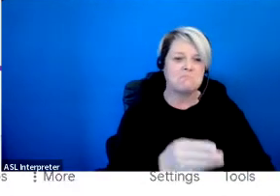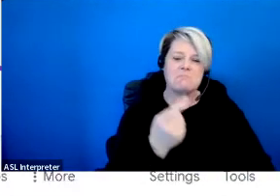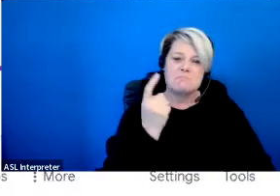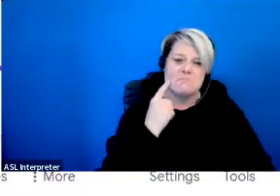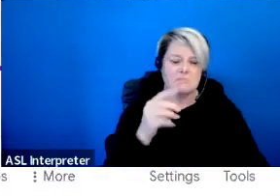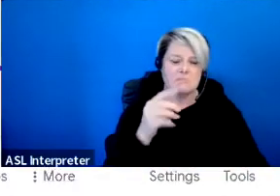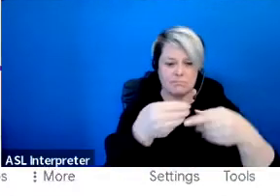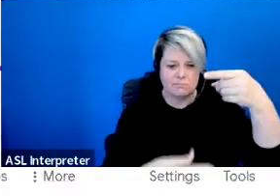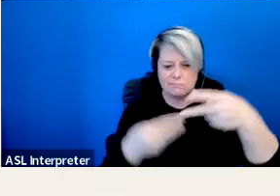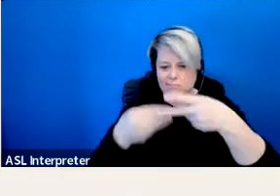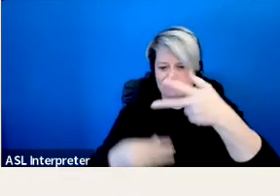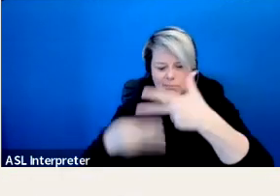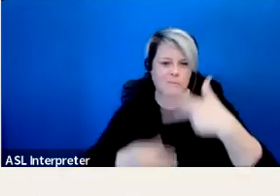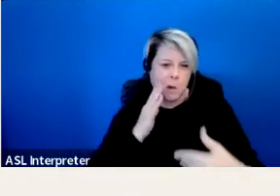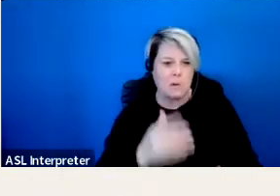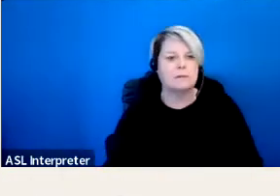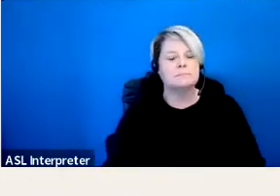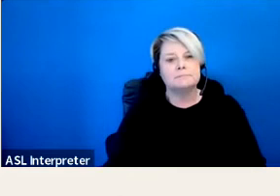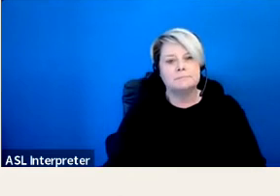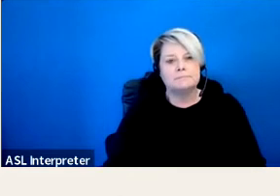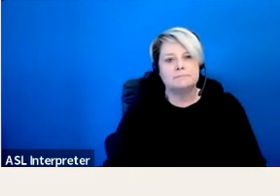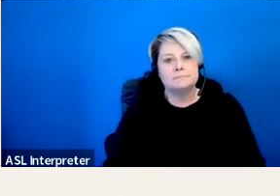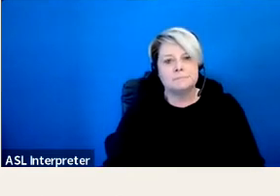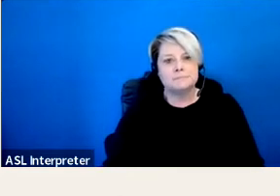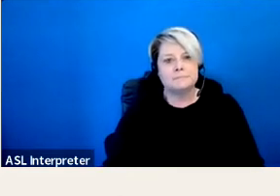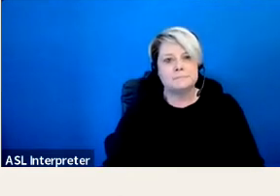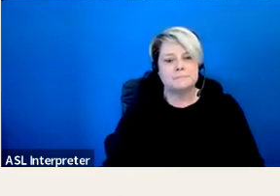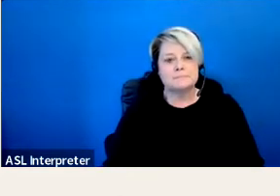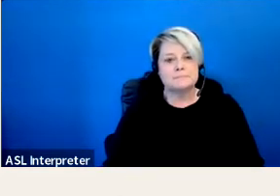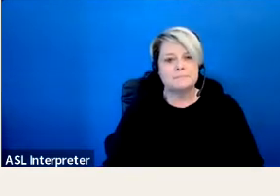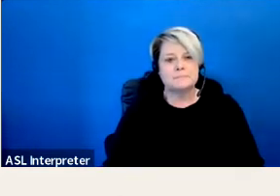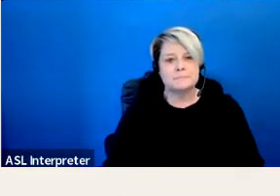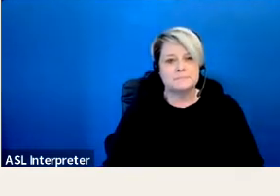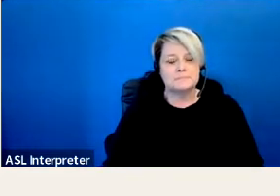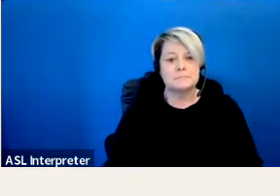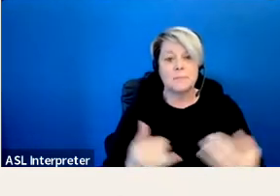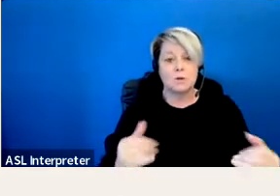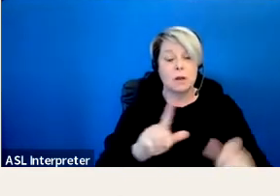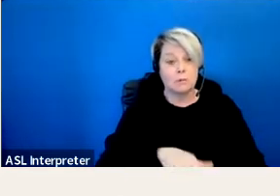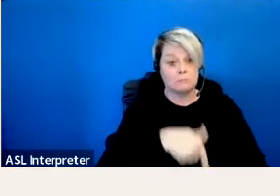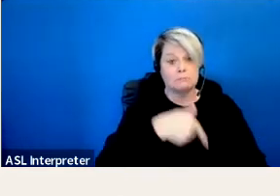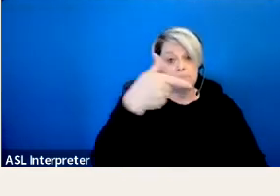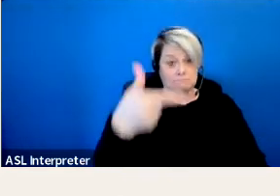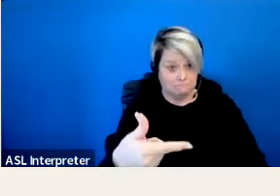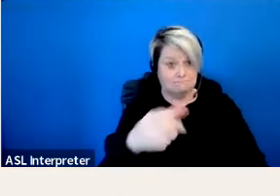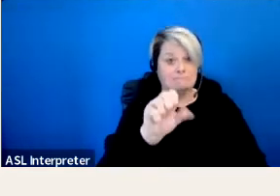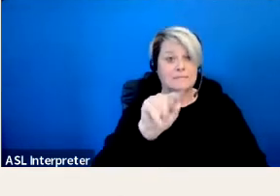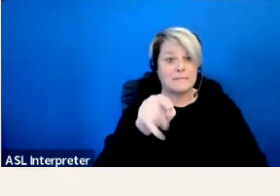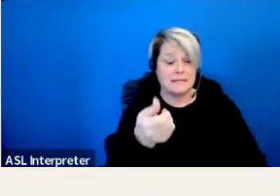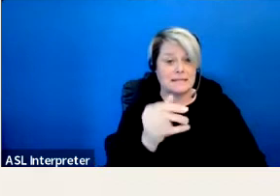time on the slide but it is the biggest trick I have in the book. And you can use it outside.